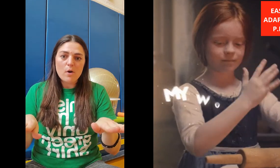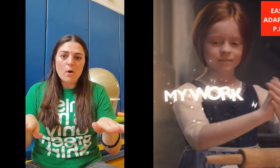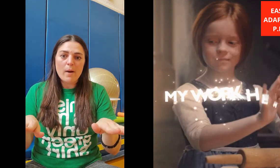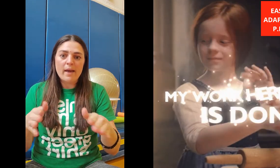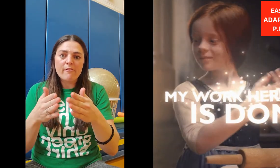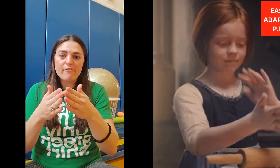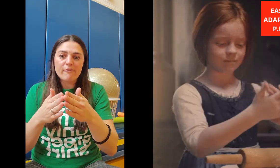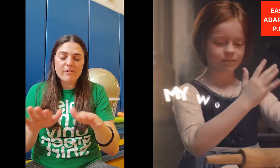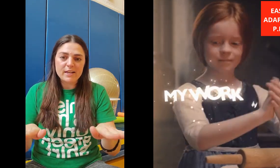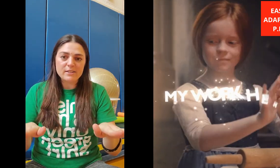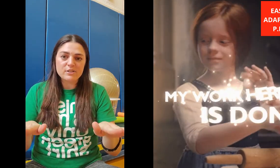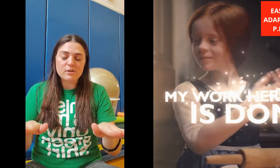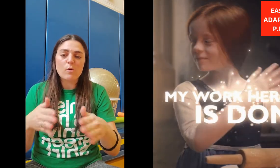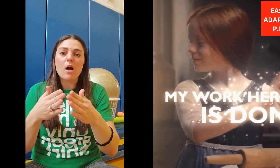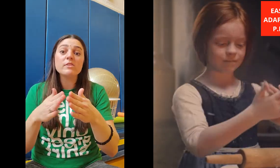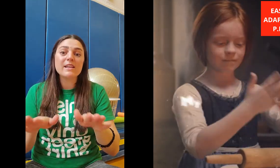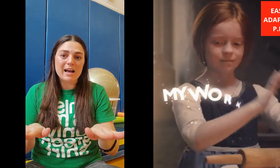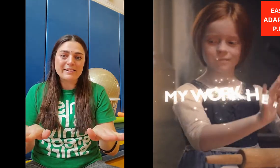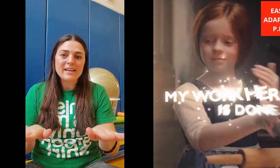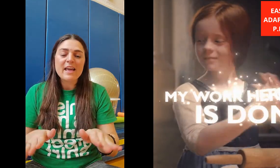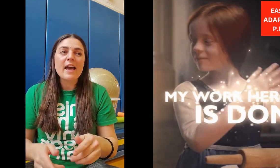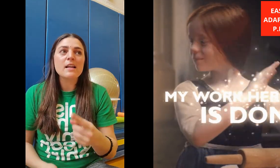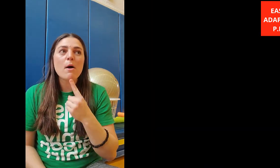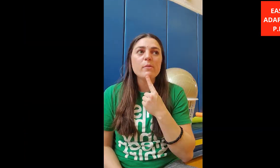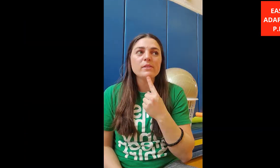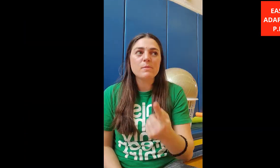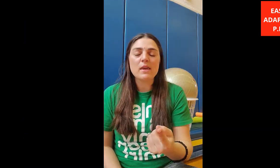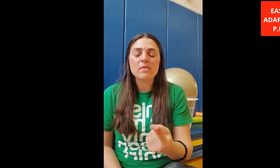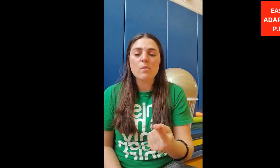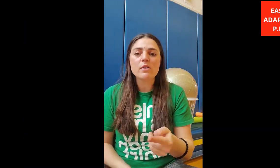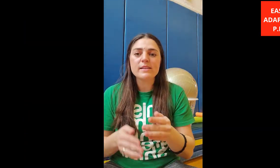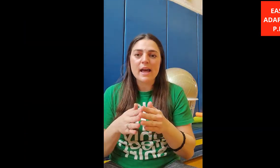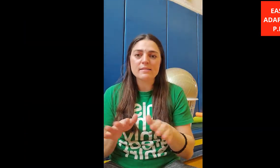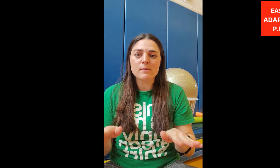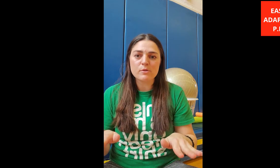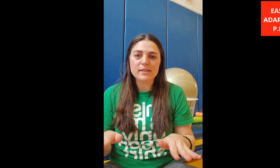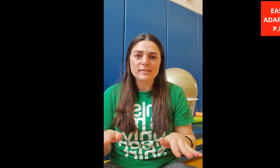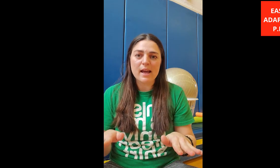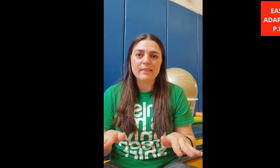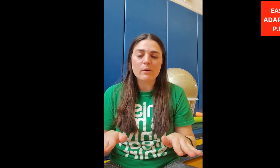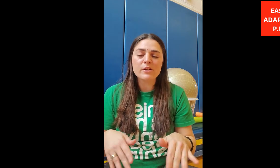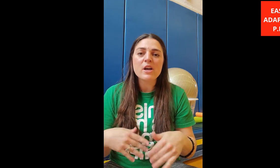away finished we're all done and I'm always speaking the words as I'm using the sign language.